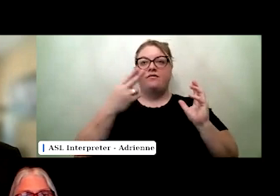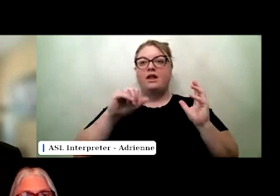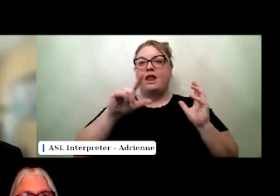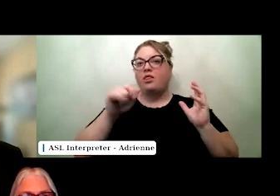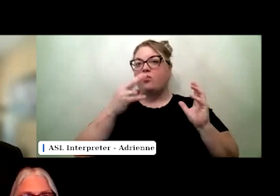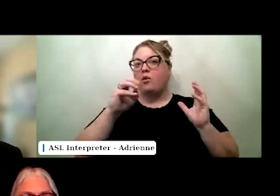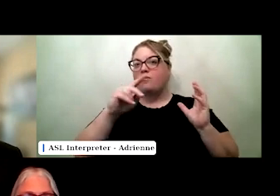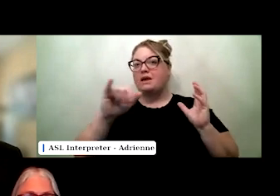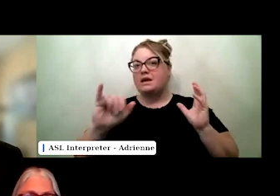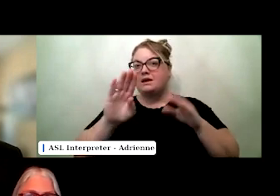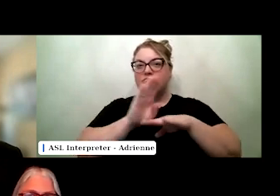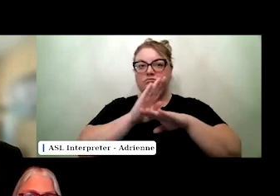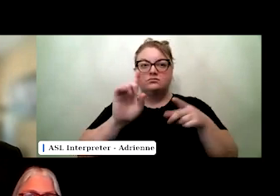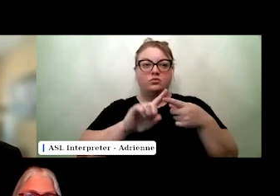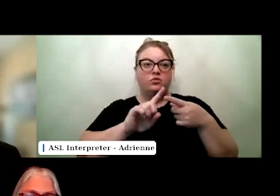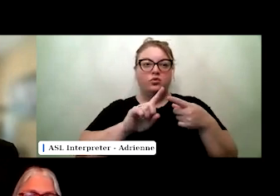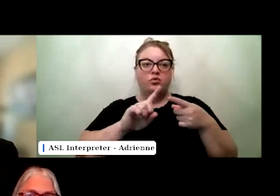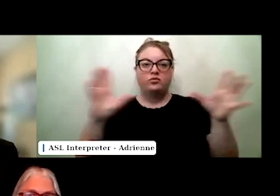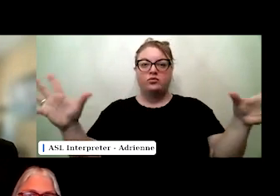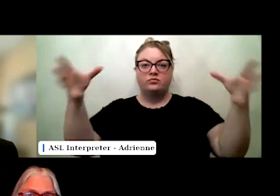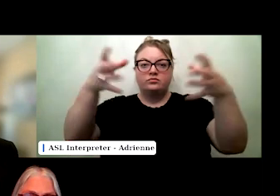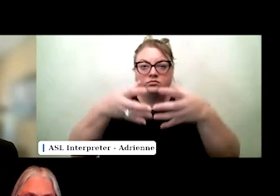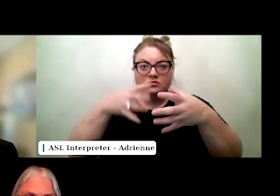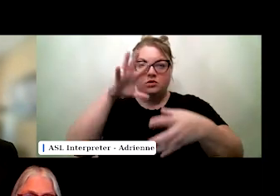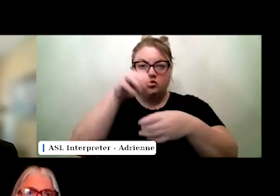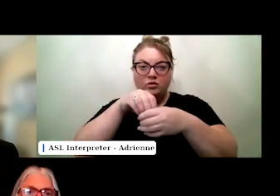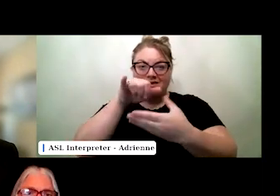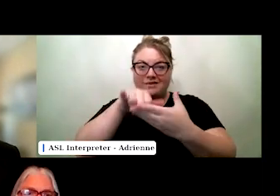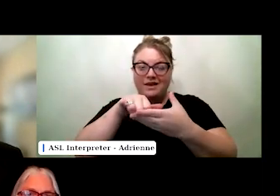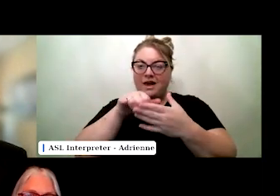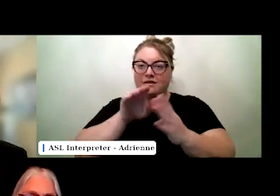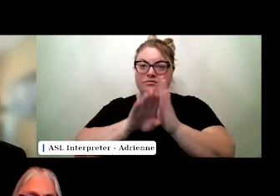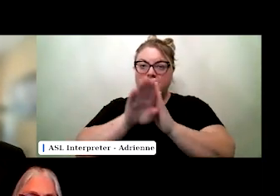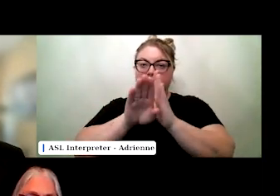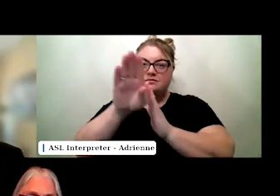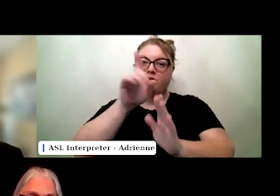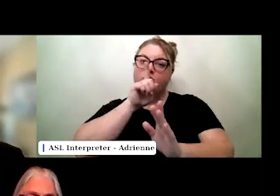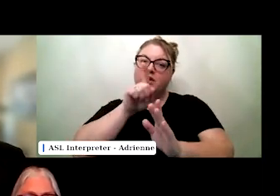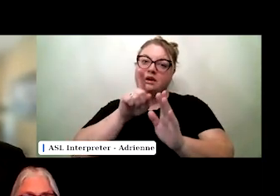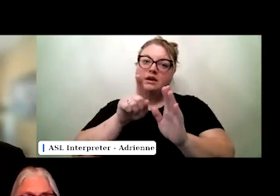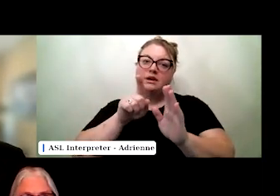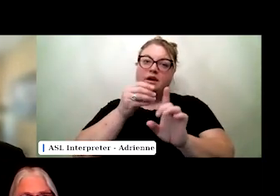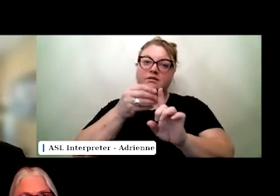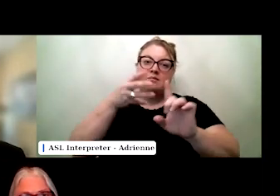To contribute to this space. And to help really expand our body of knowledge.